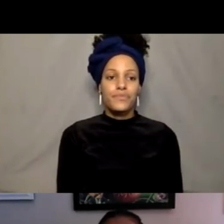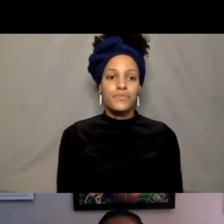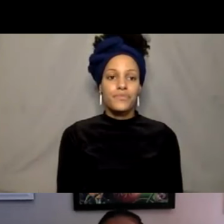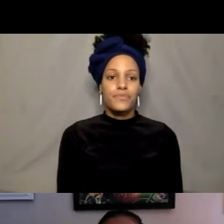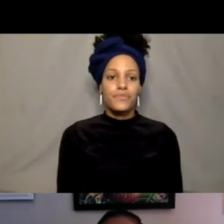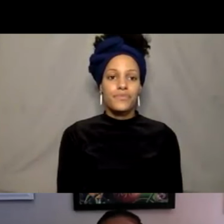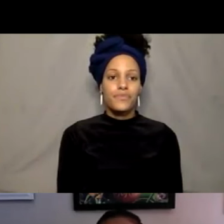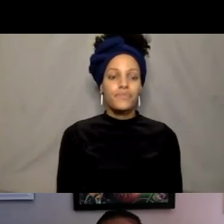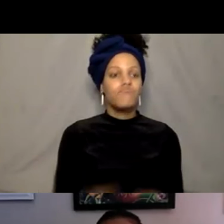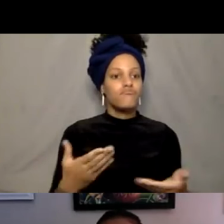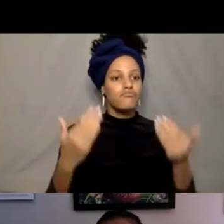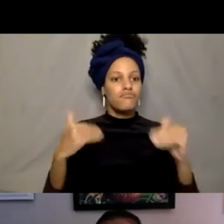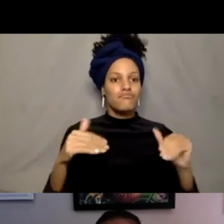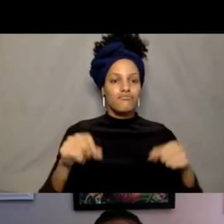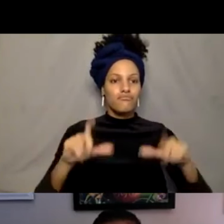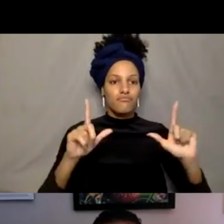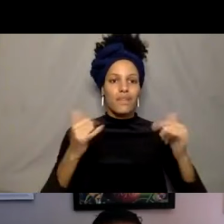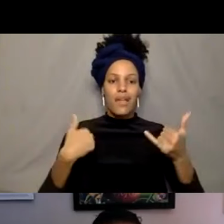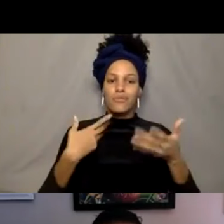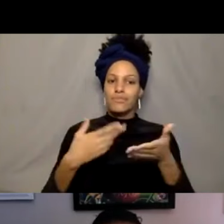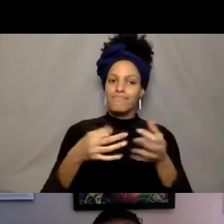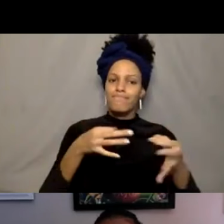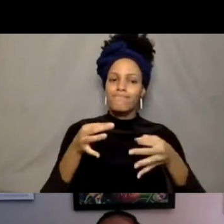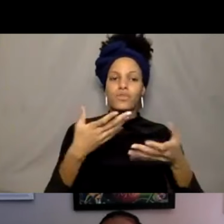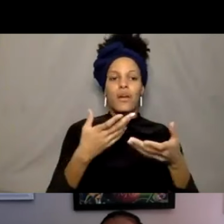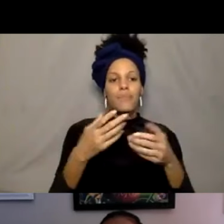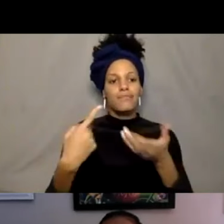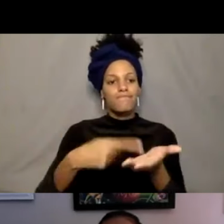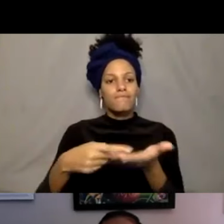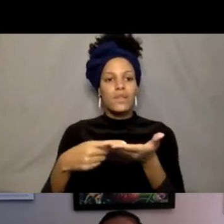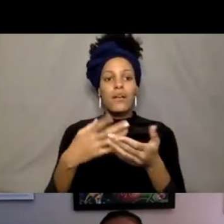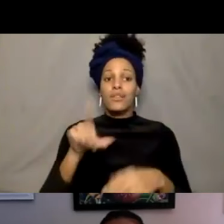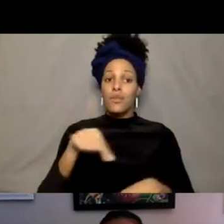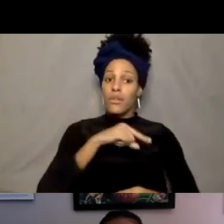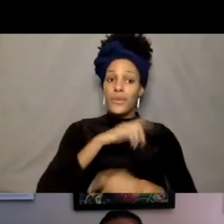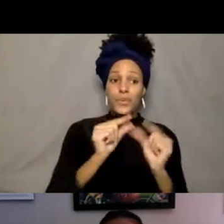Now, we're going to discuss the type of eligible groups of which there are four.